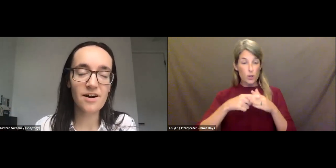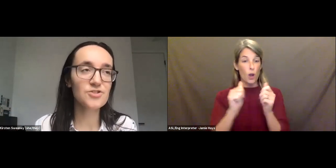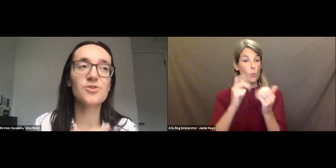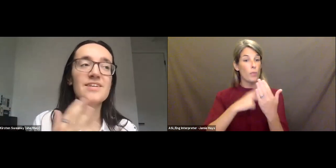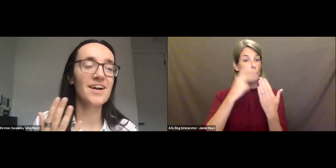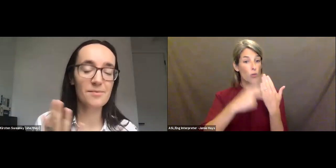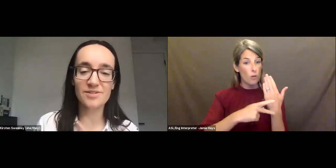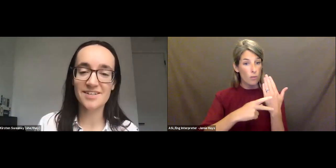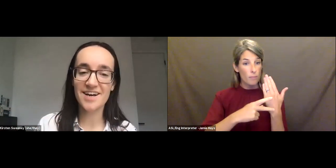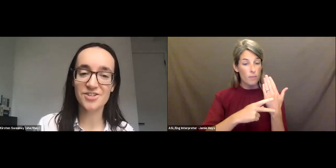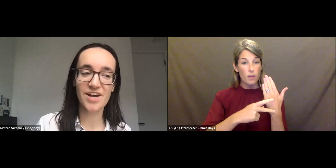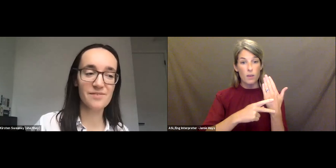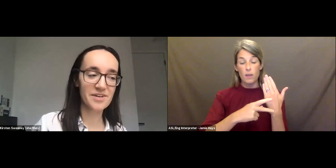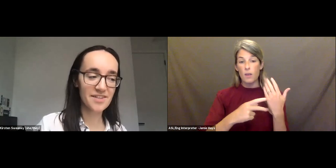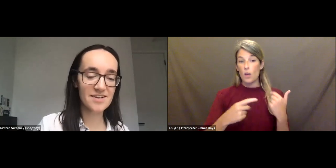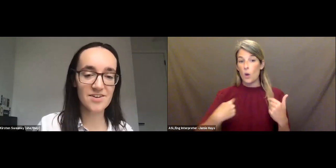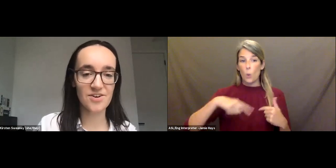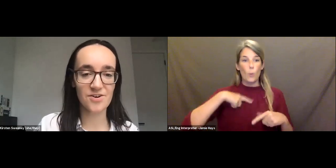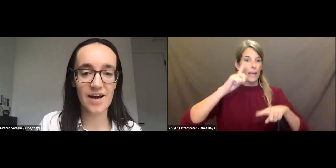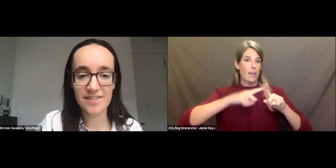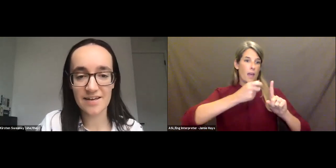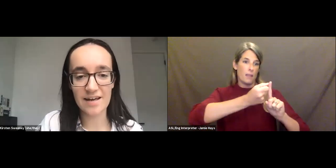are certainly not able to touch everything, you know, I think